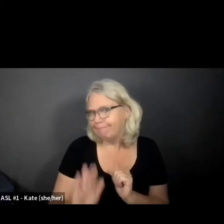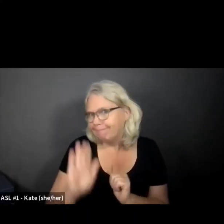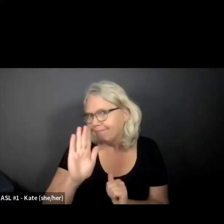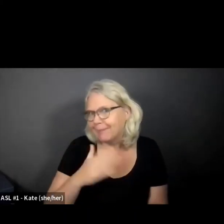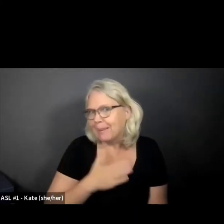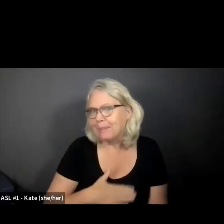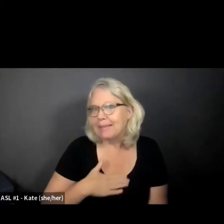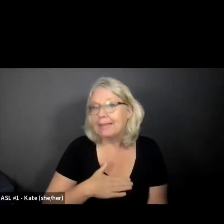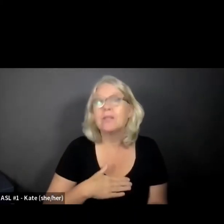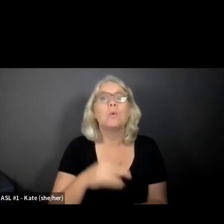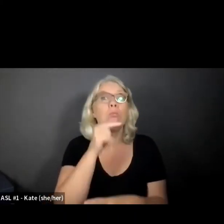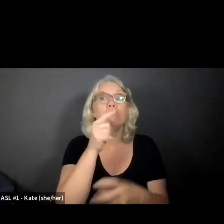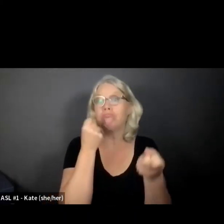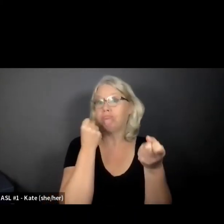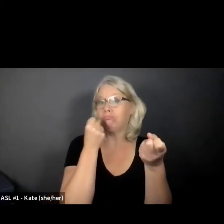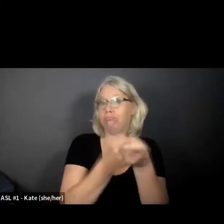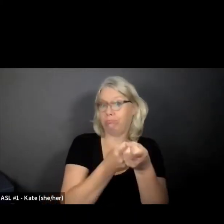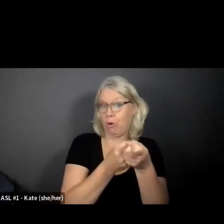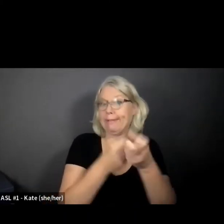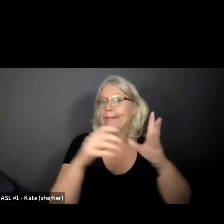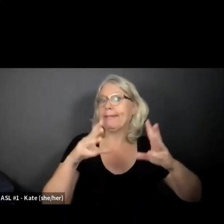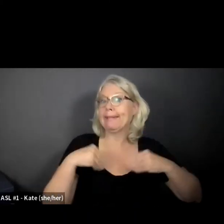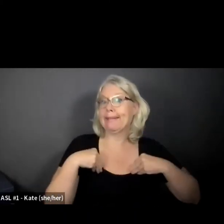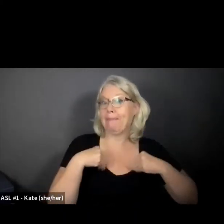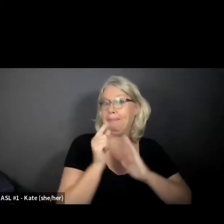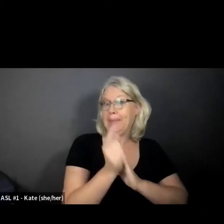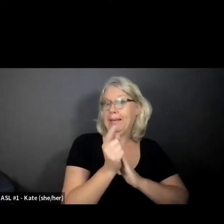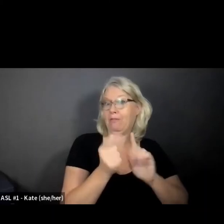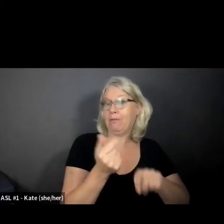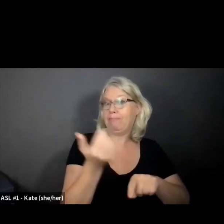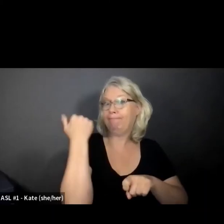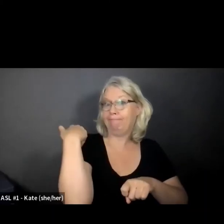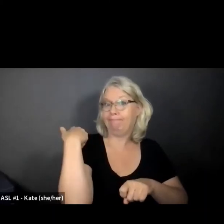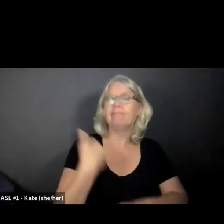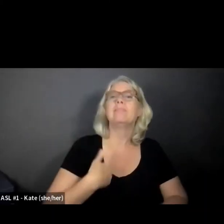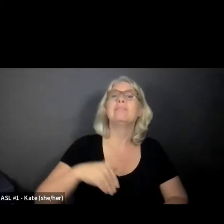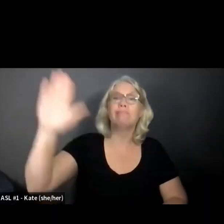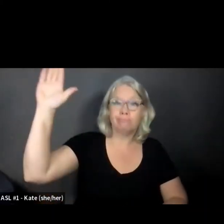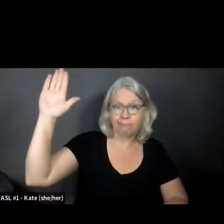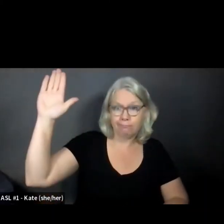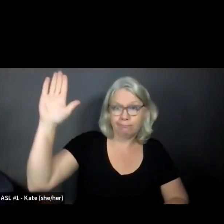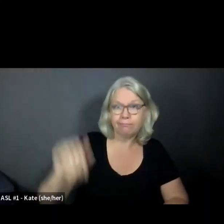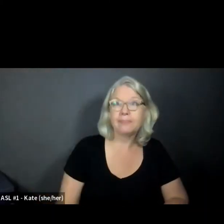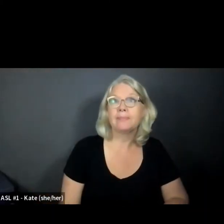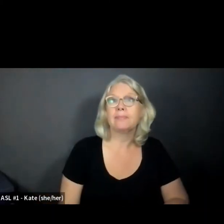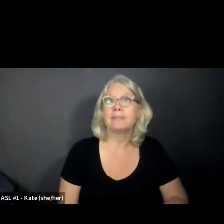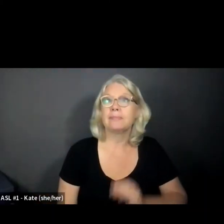ALL IN FAVOUR OF APPROVING THE MINUTES.